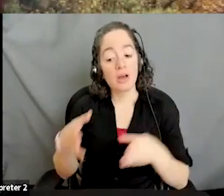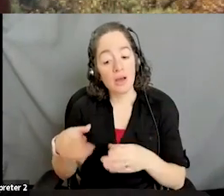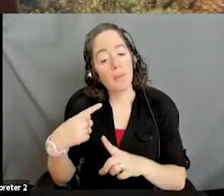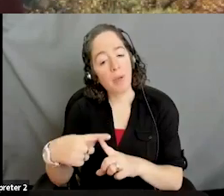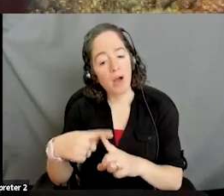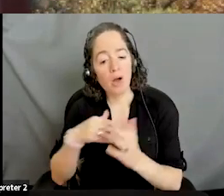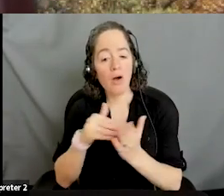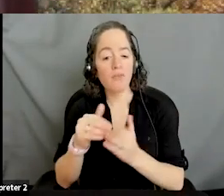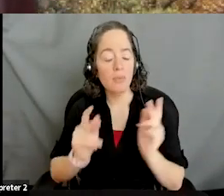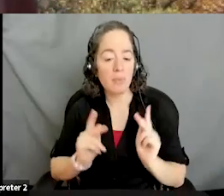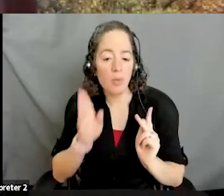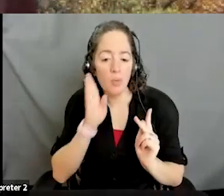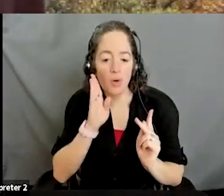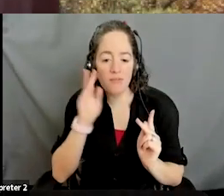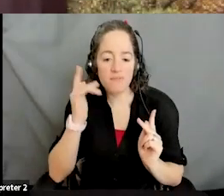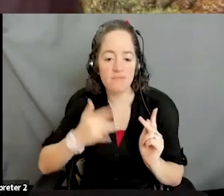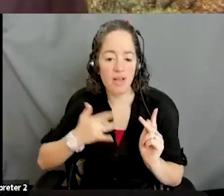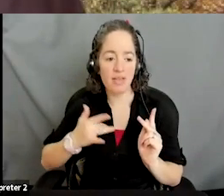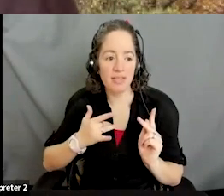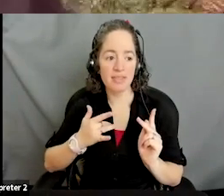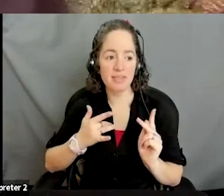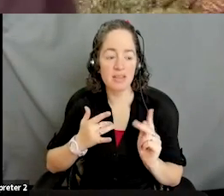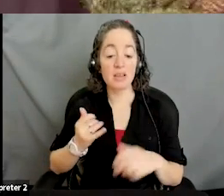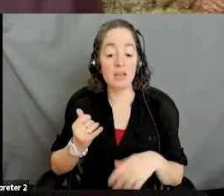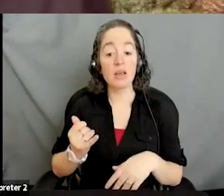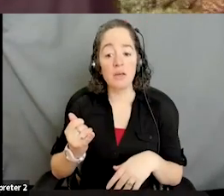that it's only meaningful if we're all the way there.